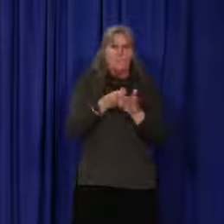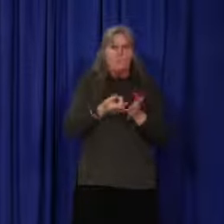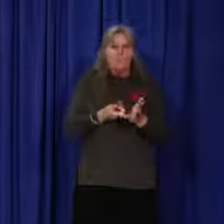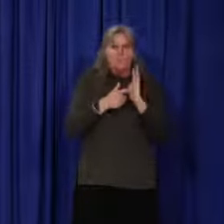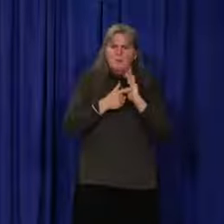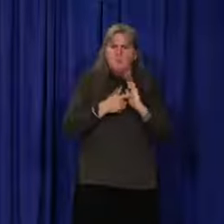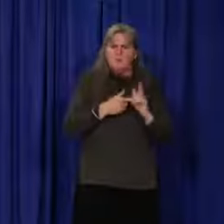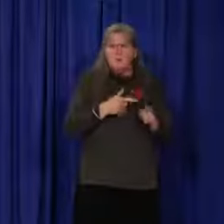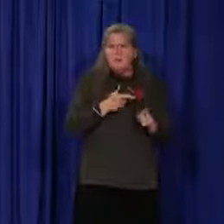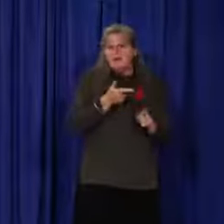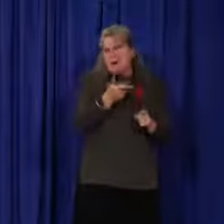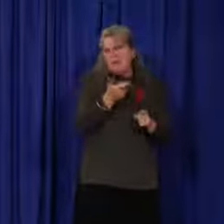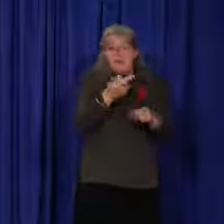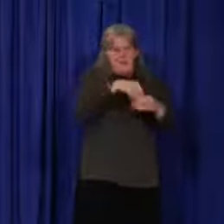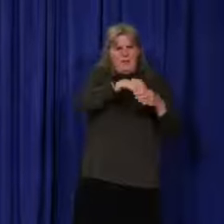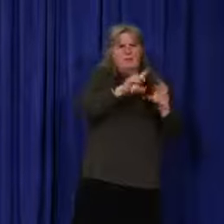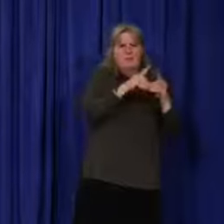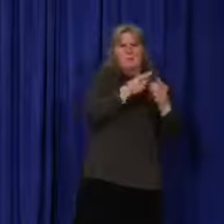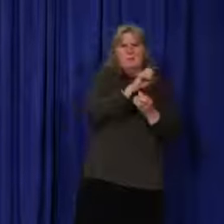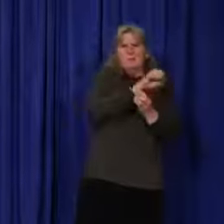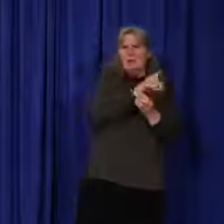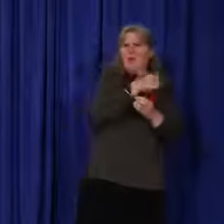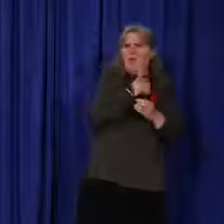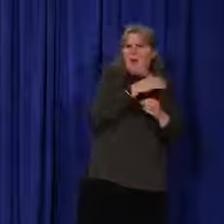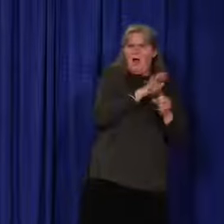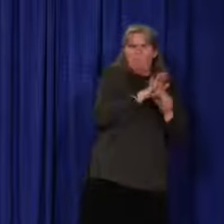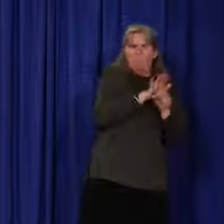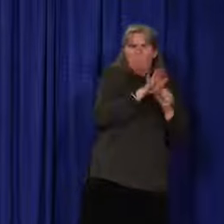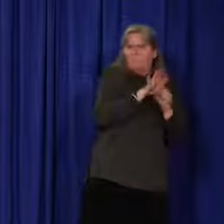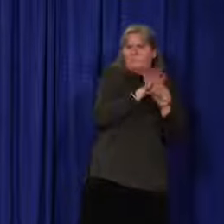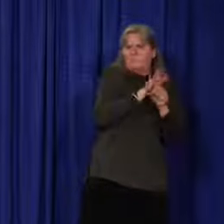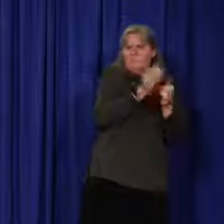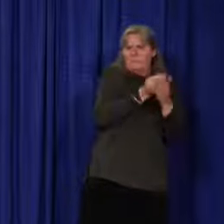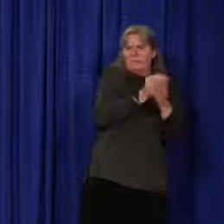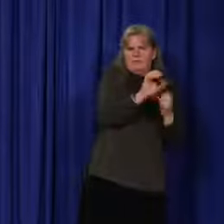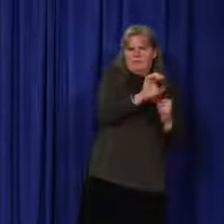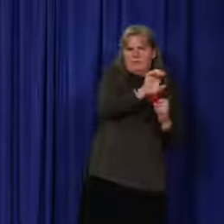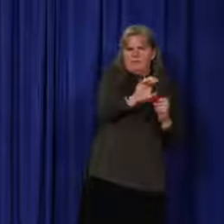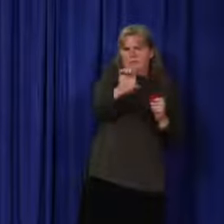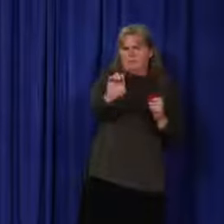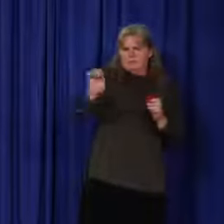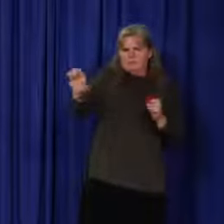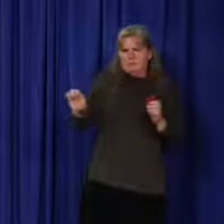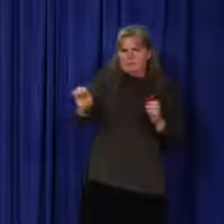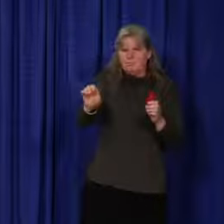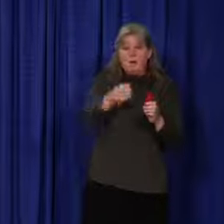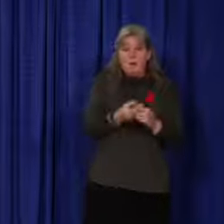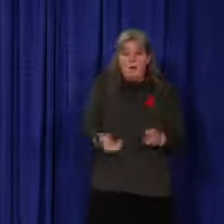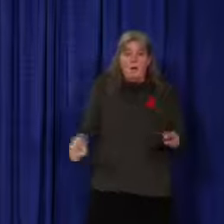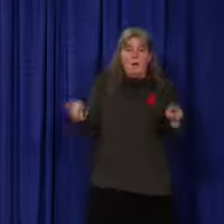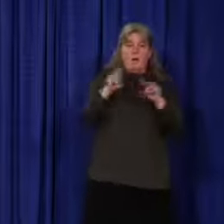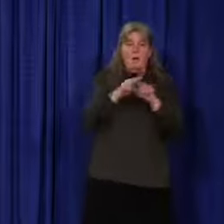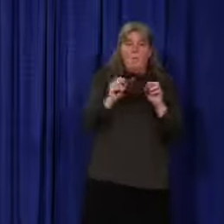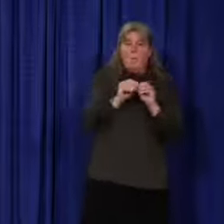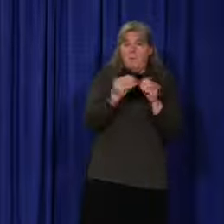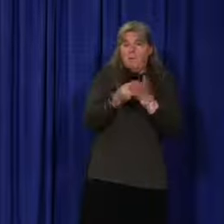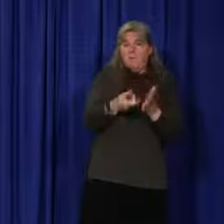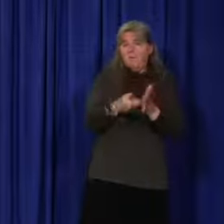I know you have said previously you budgeted in the range of 37 to $40 million. But my question is how much have